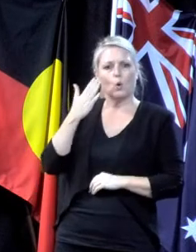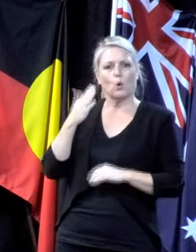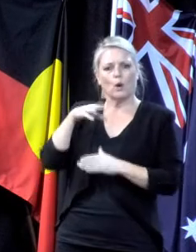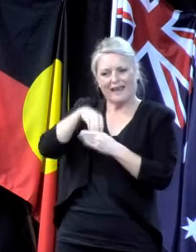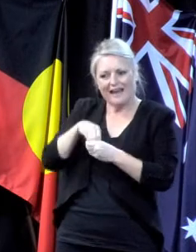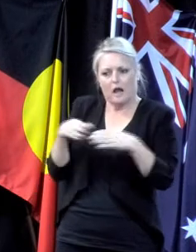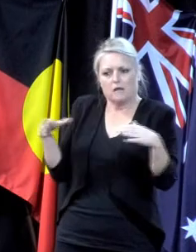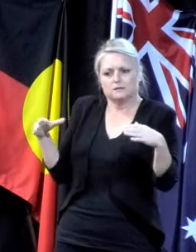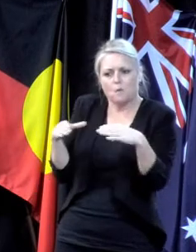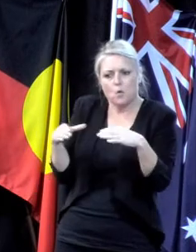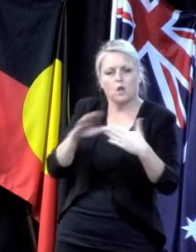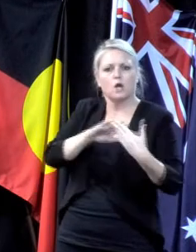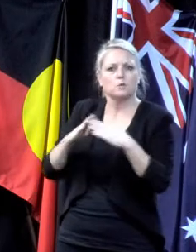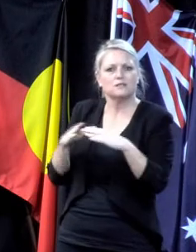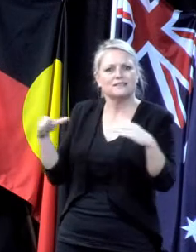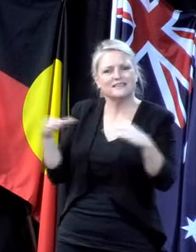ownership of the school and, in that way,